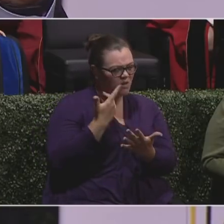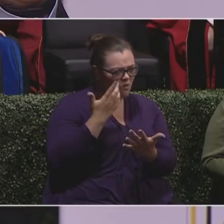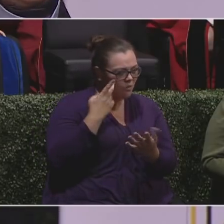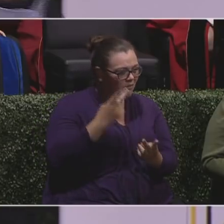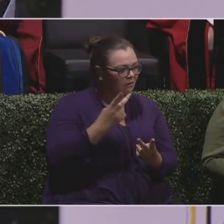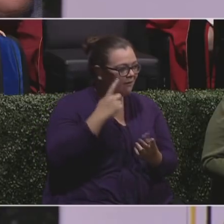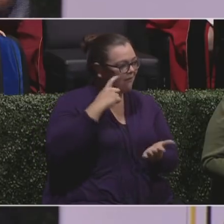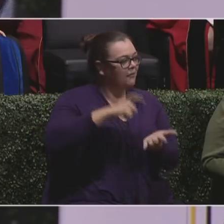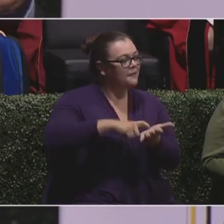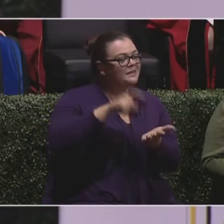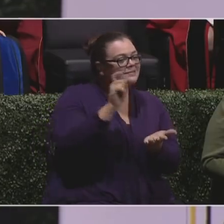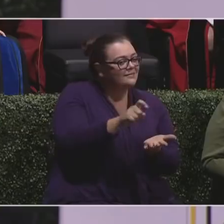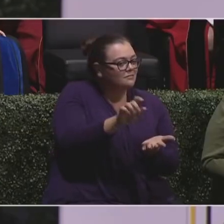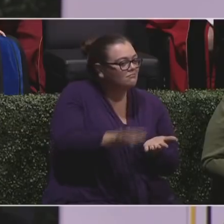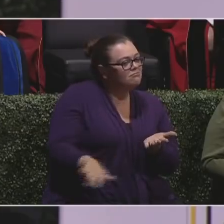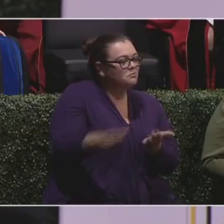PROSPECT, AND JOINED A HANDFUL OF PEOPLE LEADING THAT SMALL FREE CLINIC IN EAST L.A.